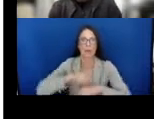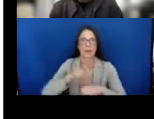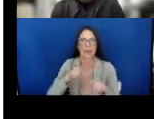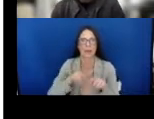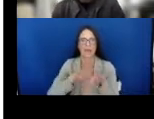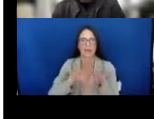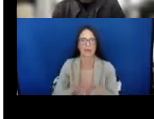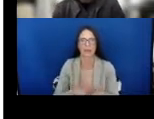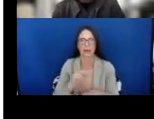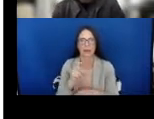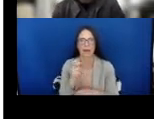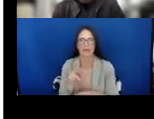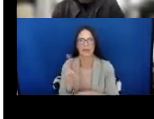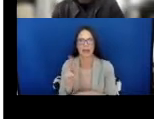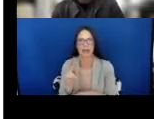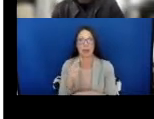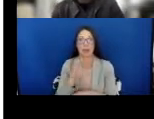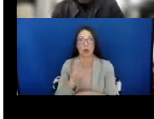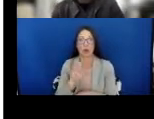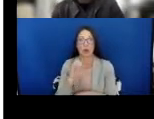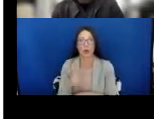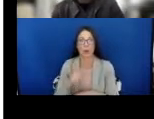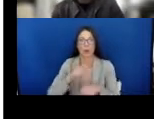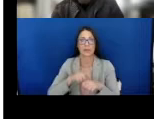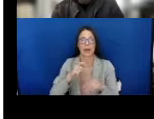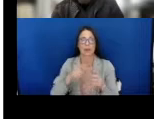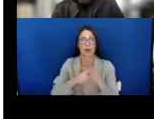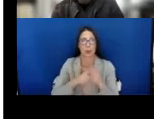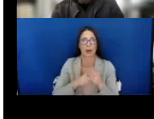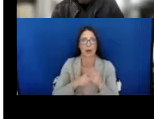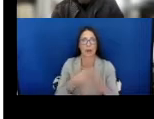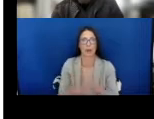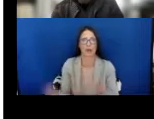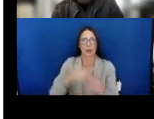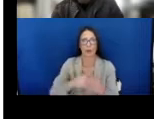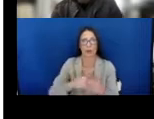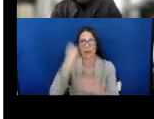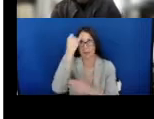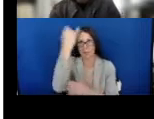prep time quote requires reimagining our notions of what can and should happen in time input